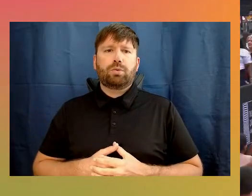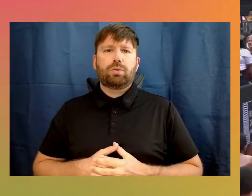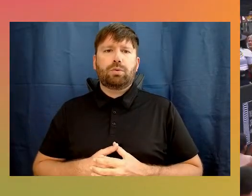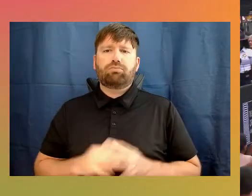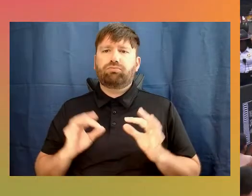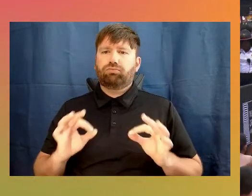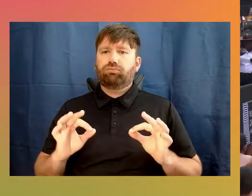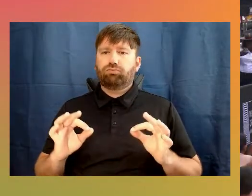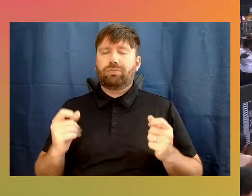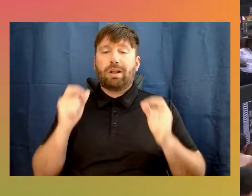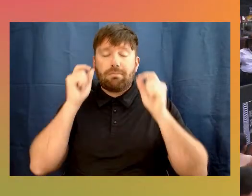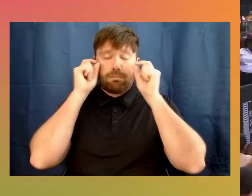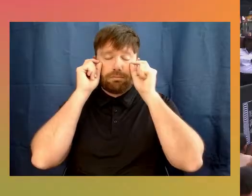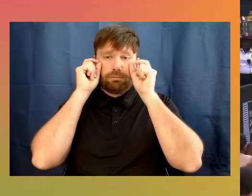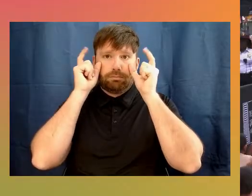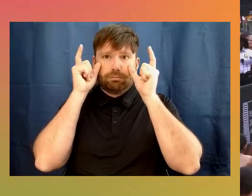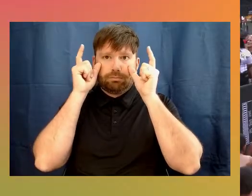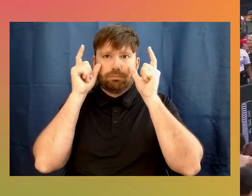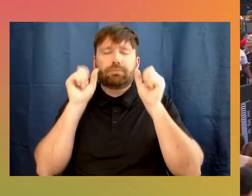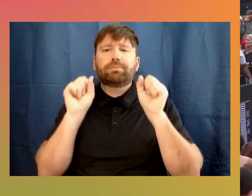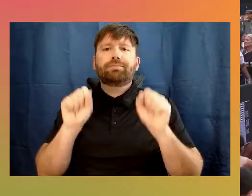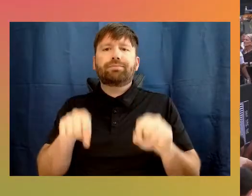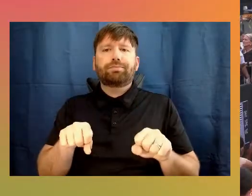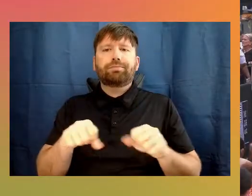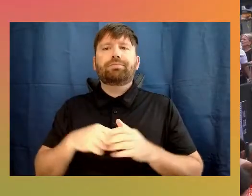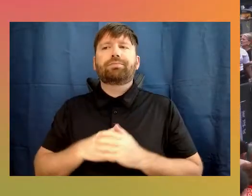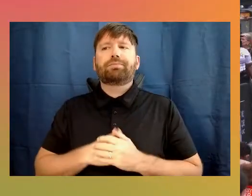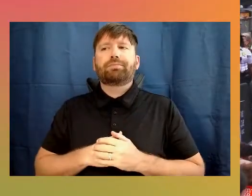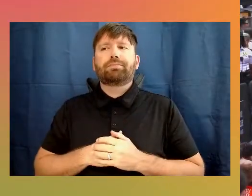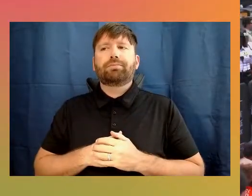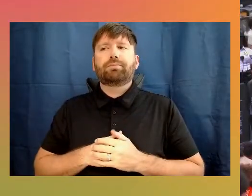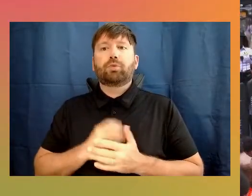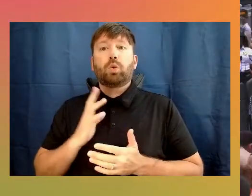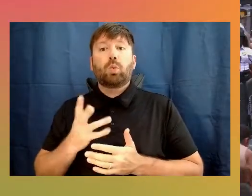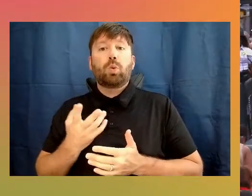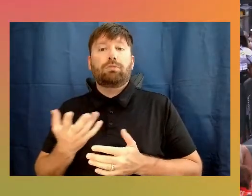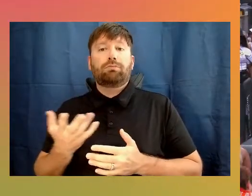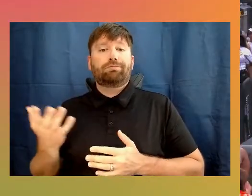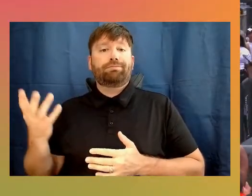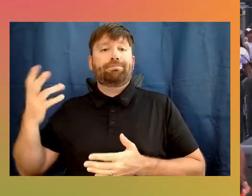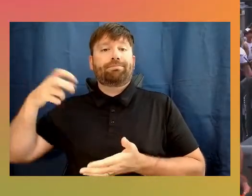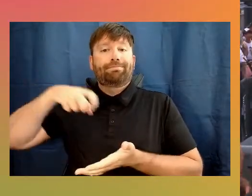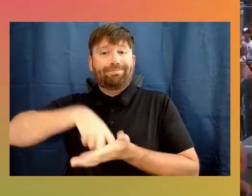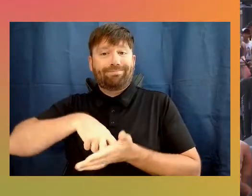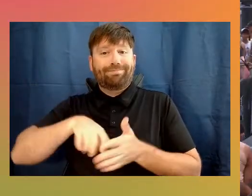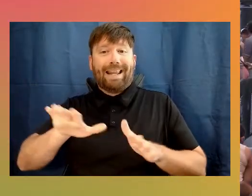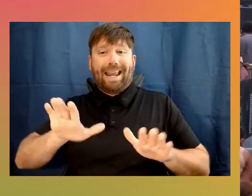INTENTION.